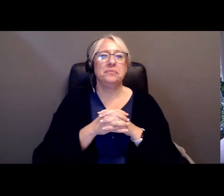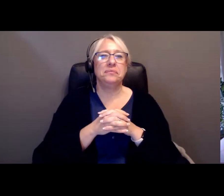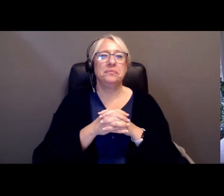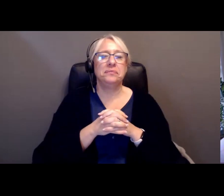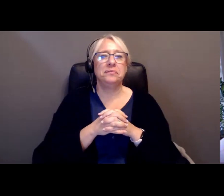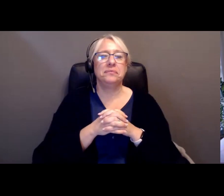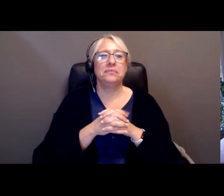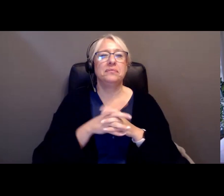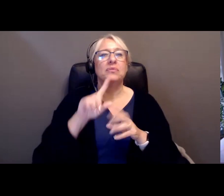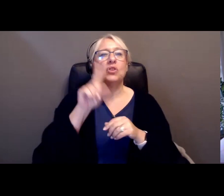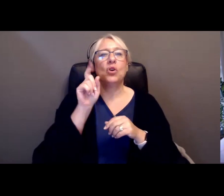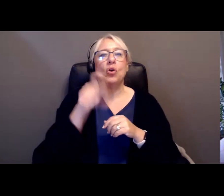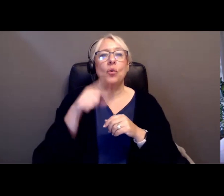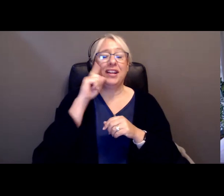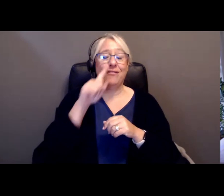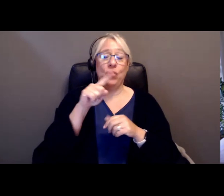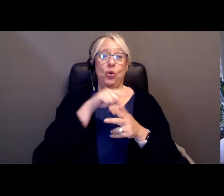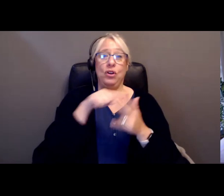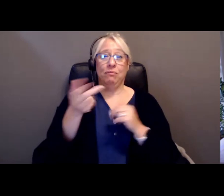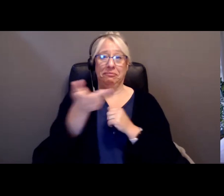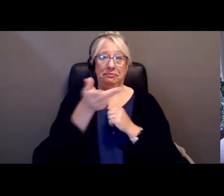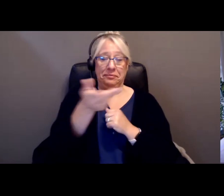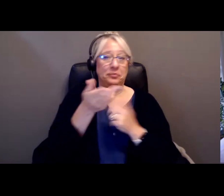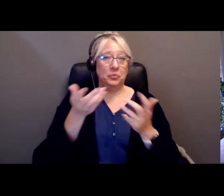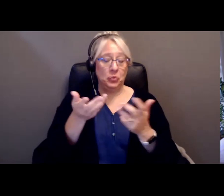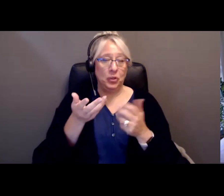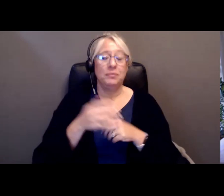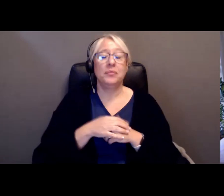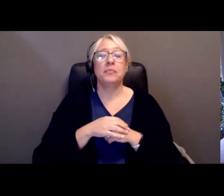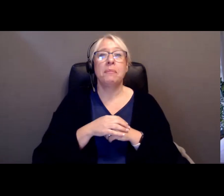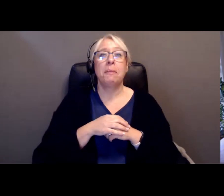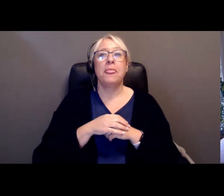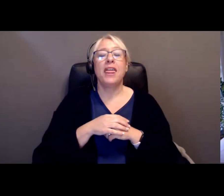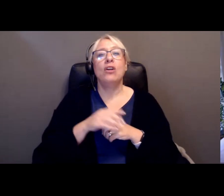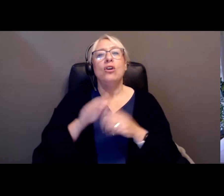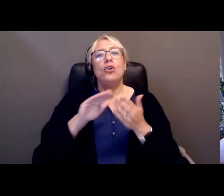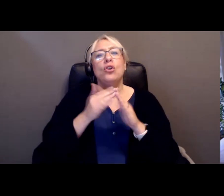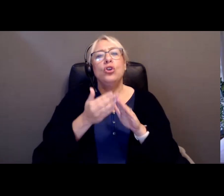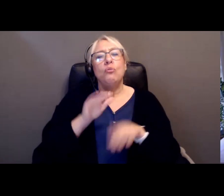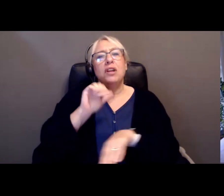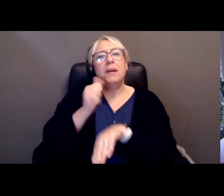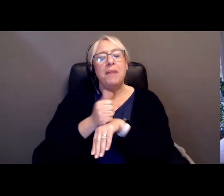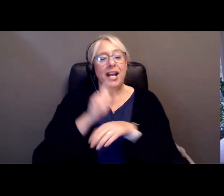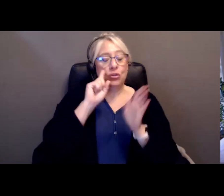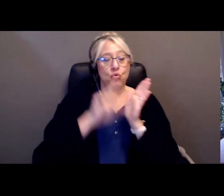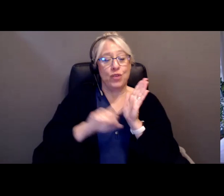My question for you three is: what should community-based research look like? And